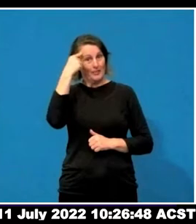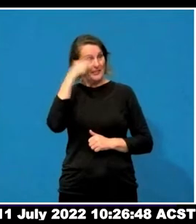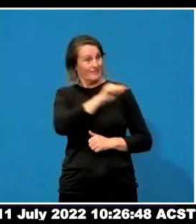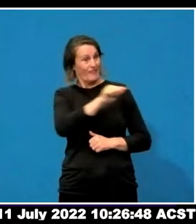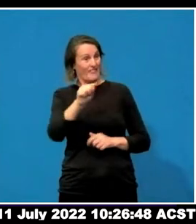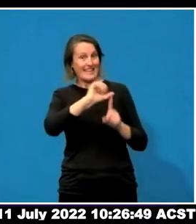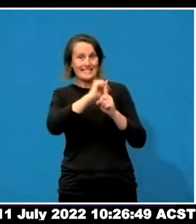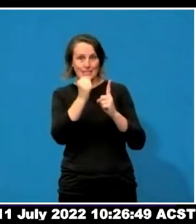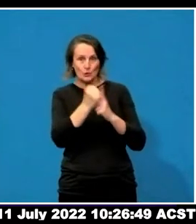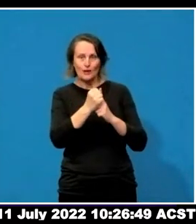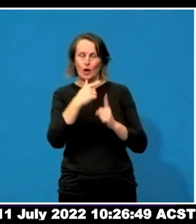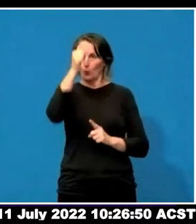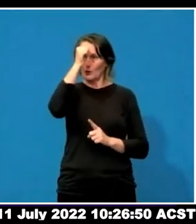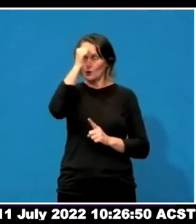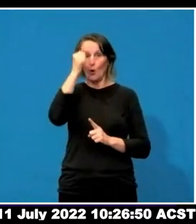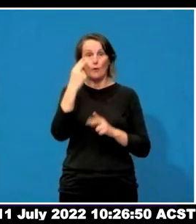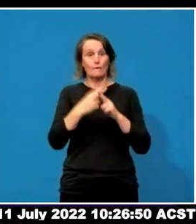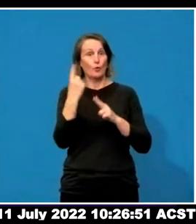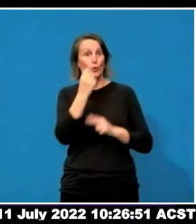Aboriginal and Torres Strait Islander people with disability.